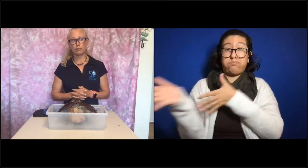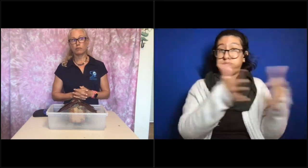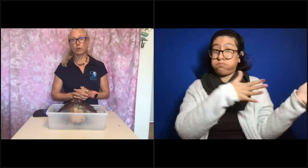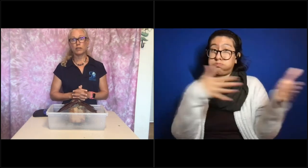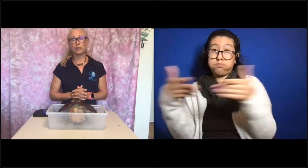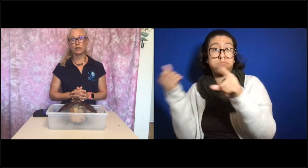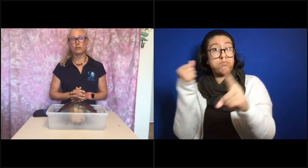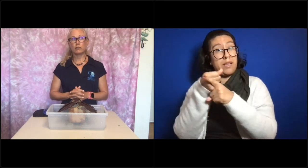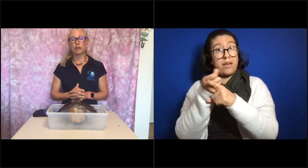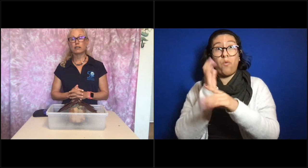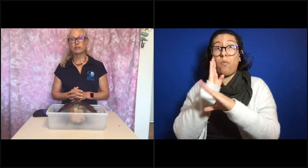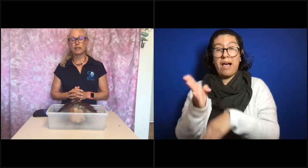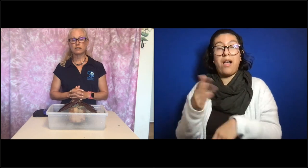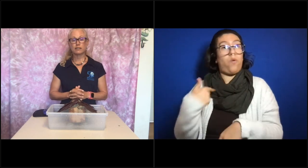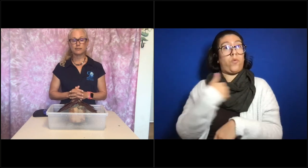before we even recognize it.